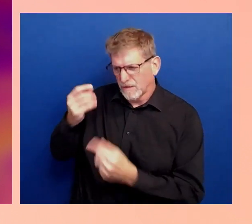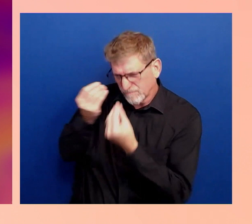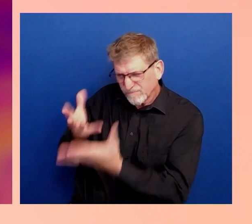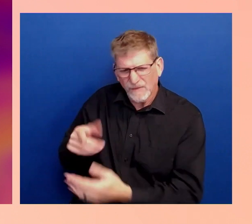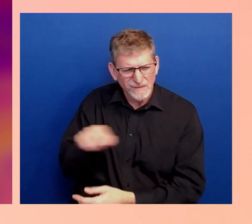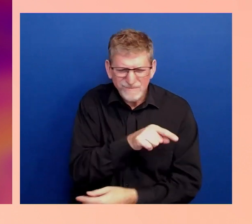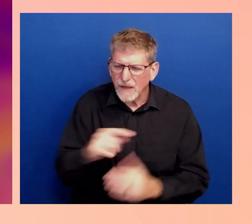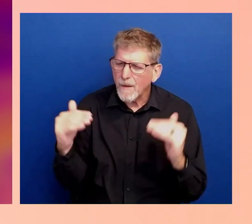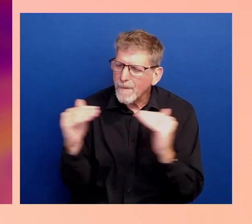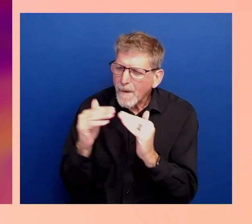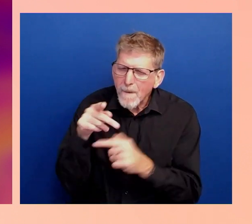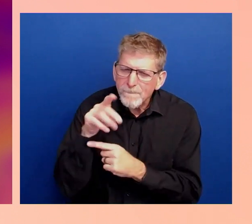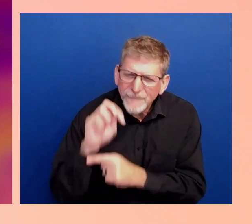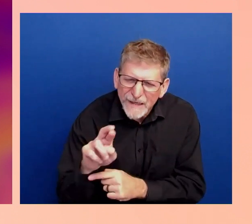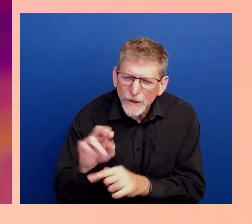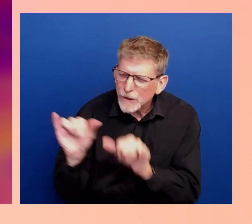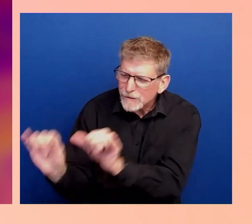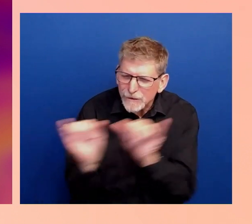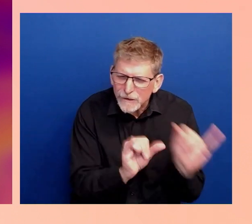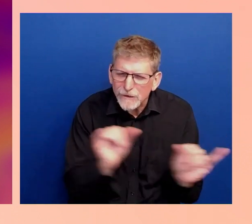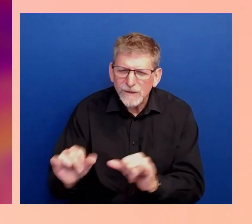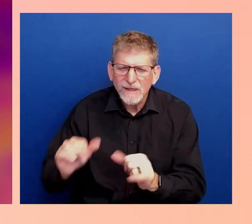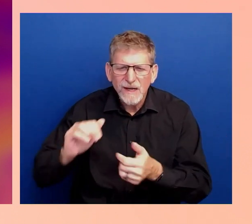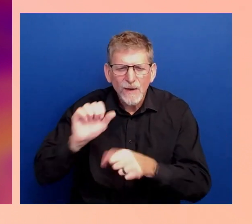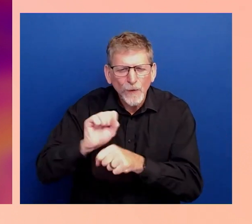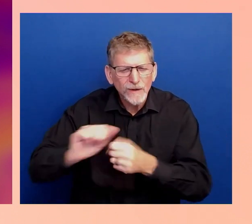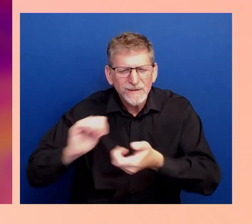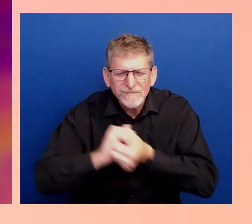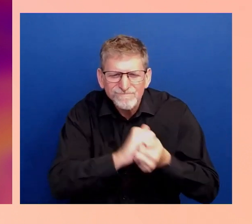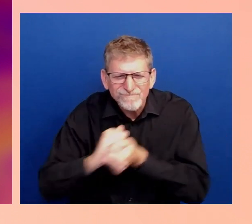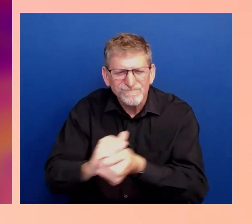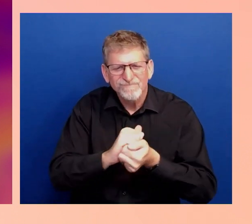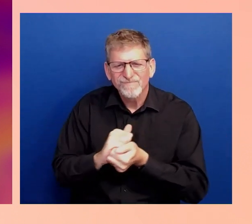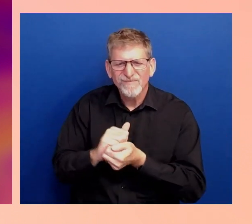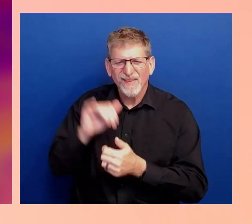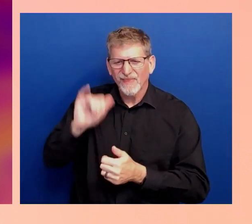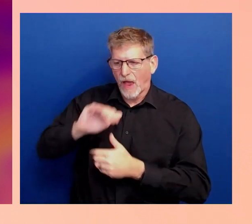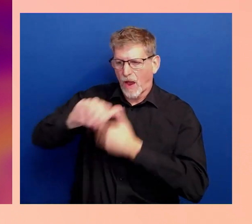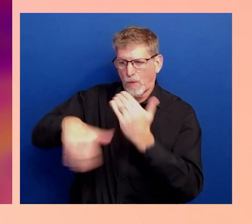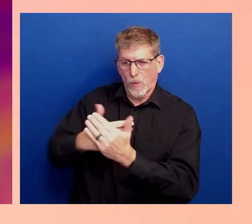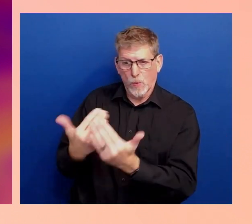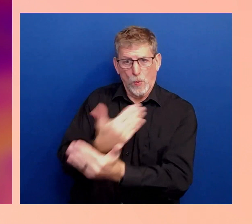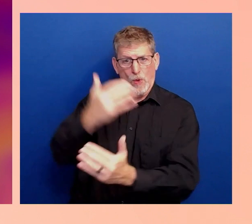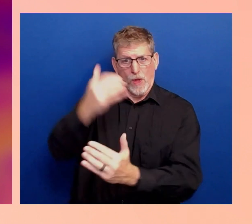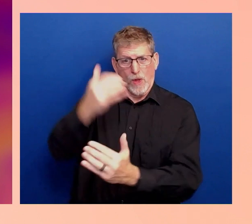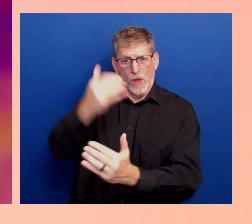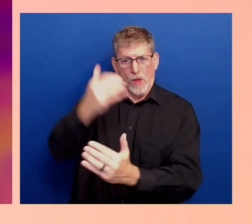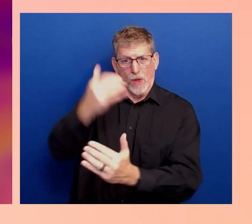That whole notion of problem-solving and how we train our next generation of engineers to embrace that is pretty cool.